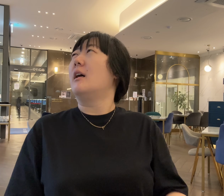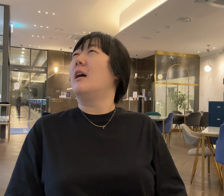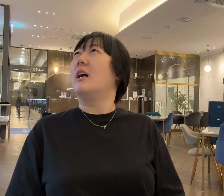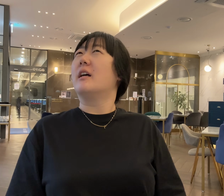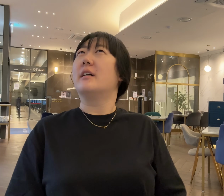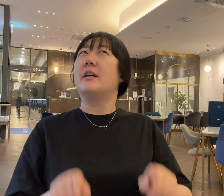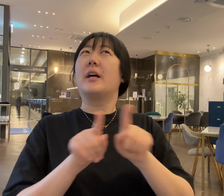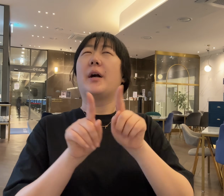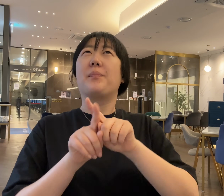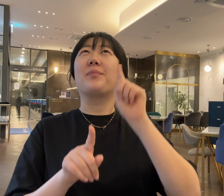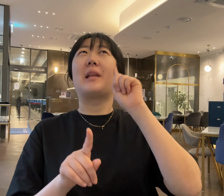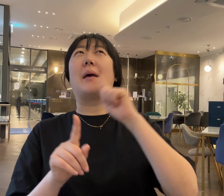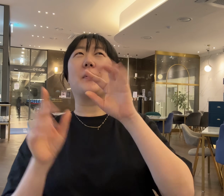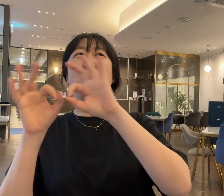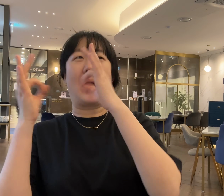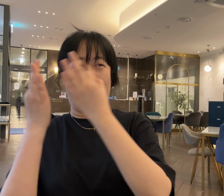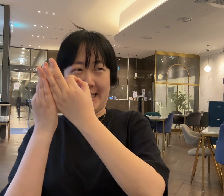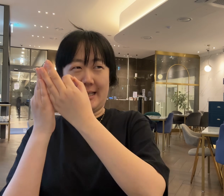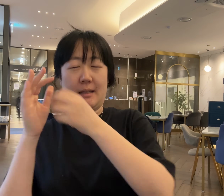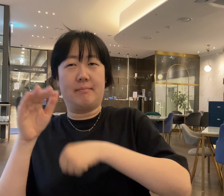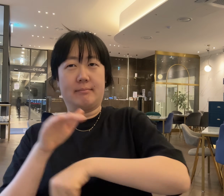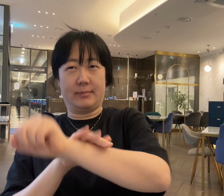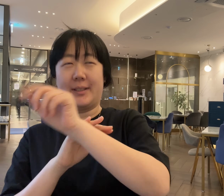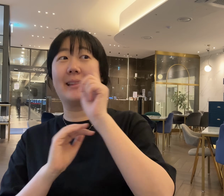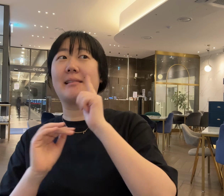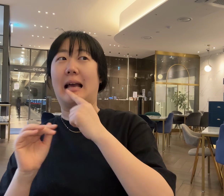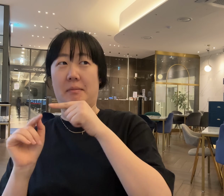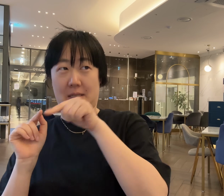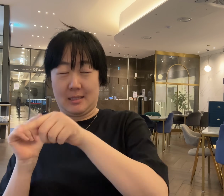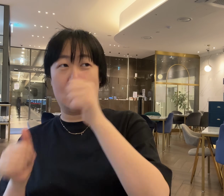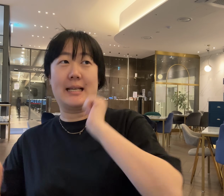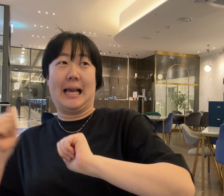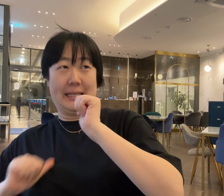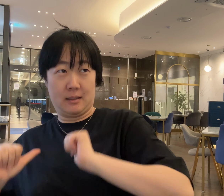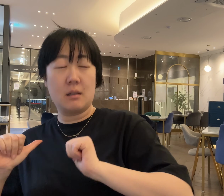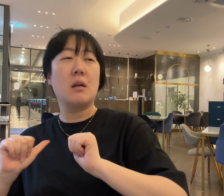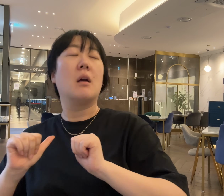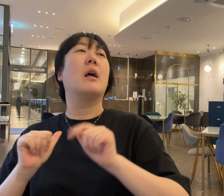Is there a difference between